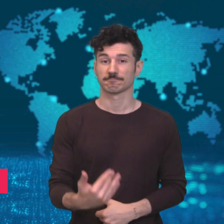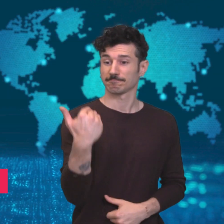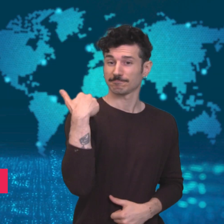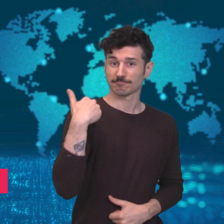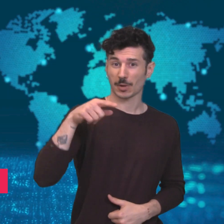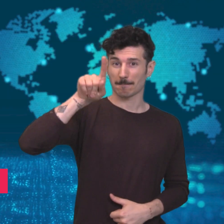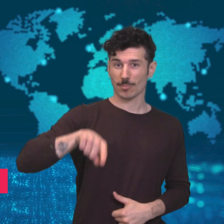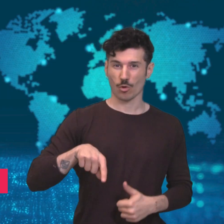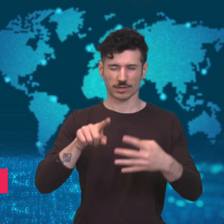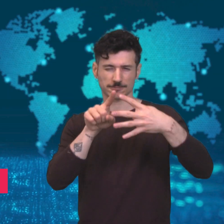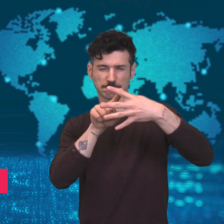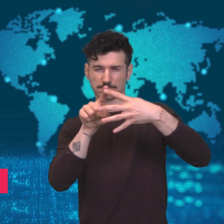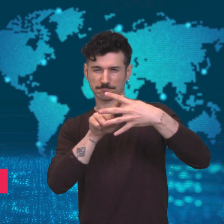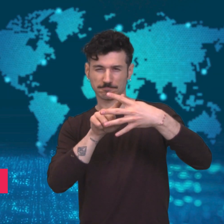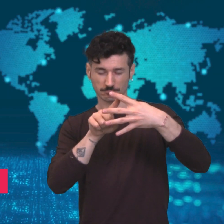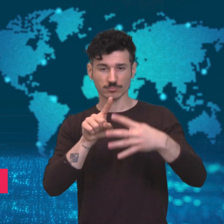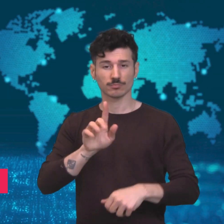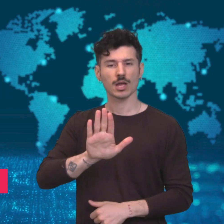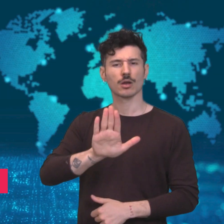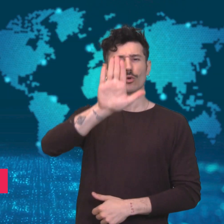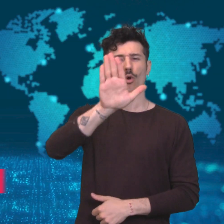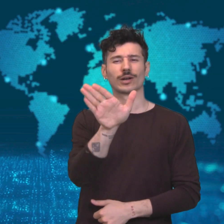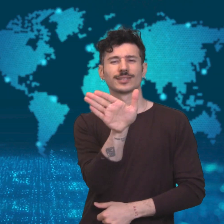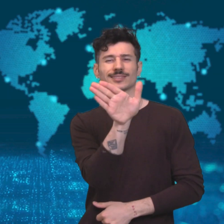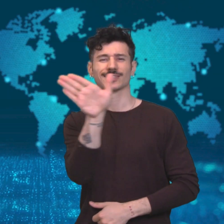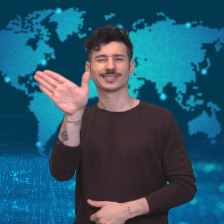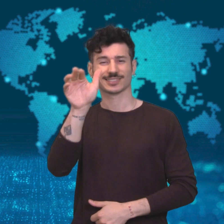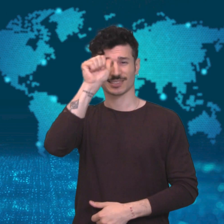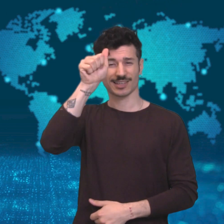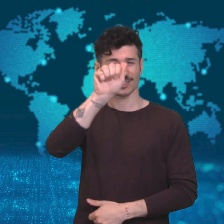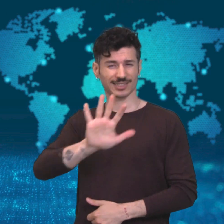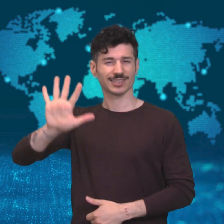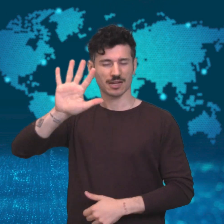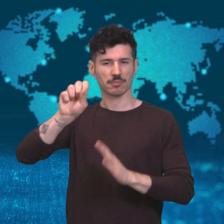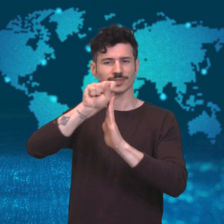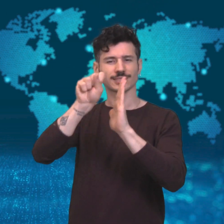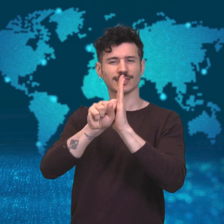[Alessio]: Earlier this month, four Indian and